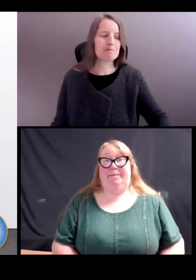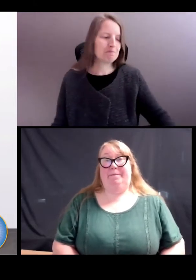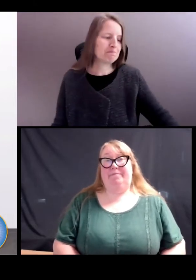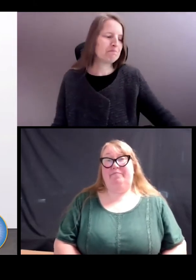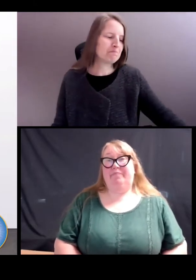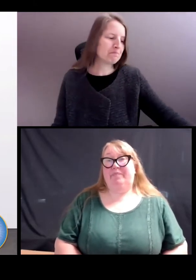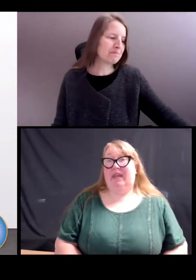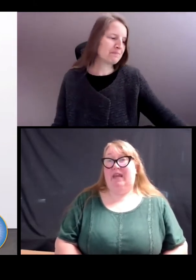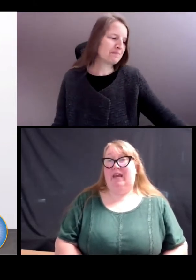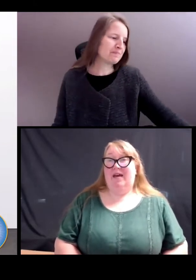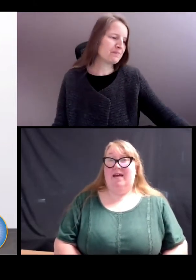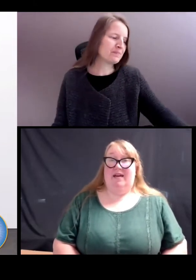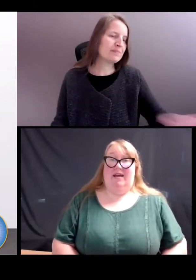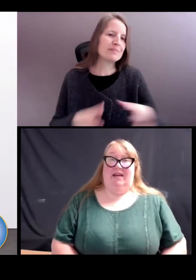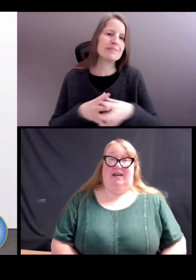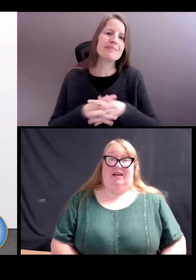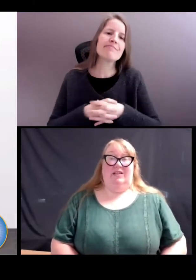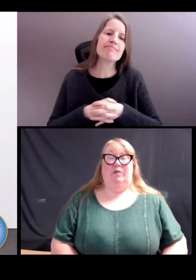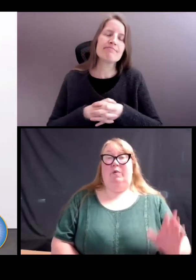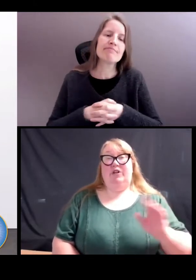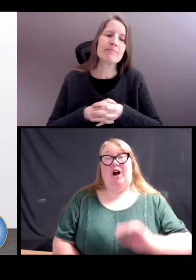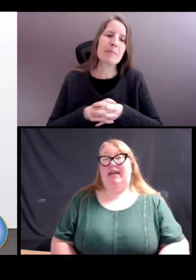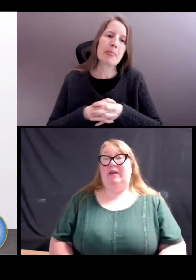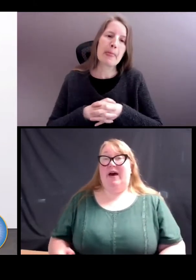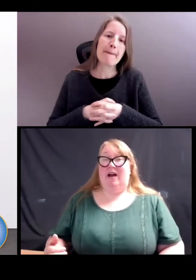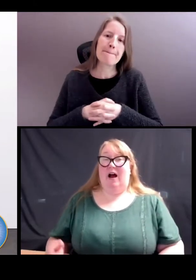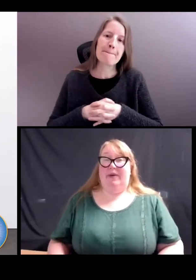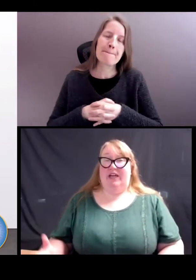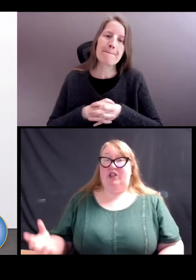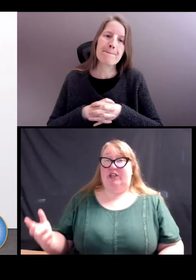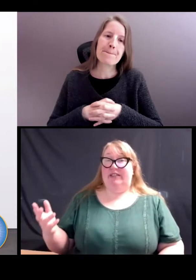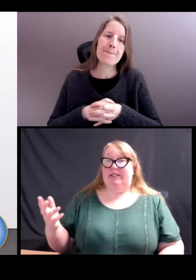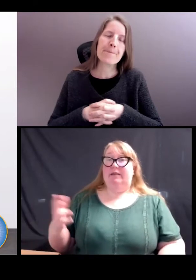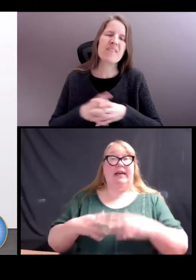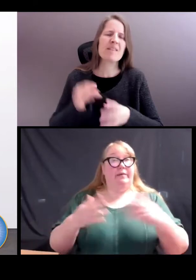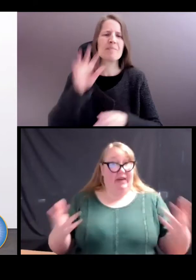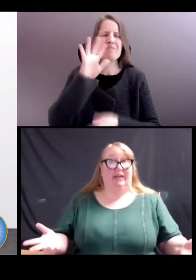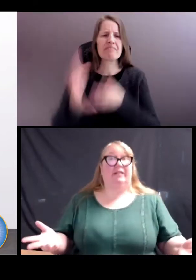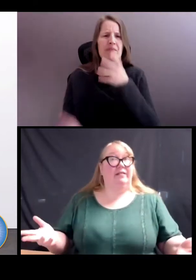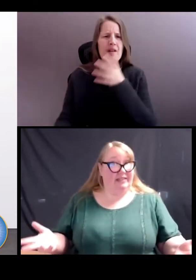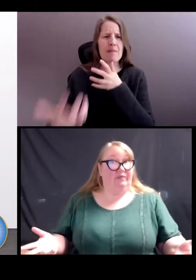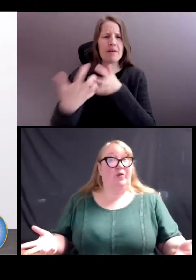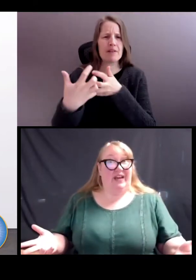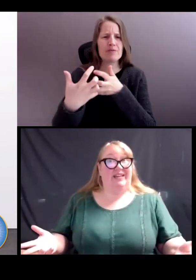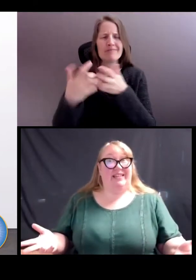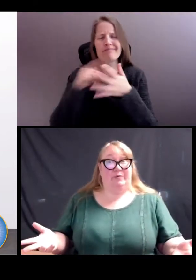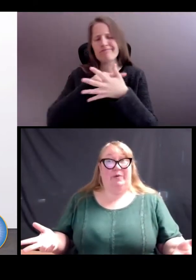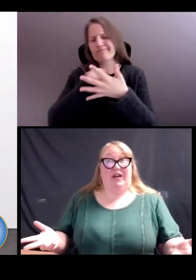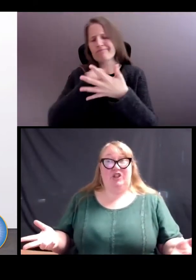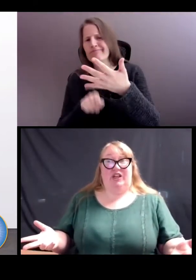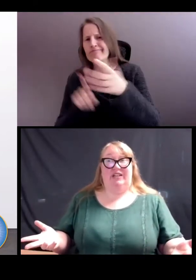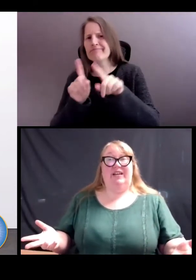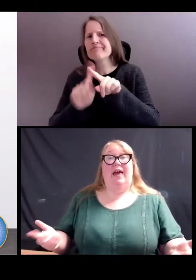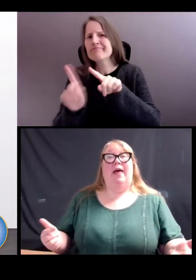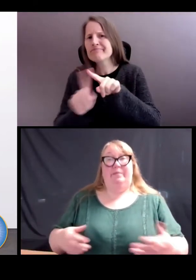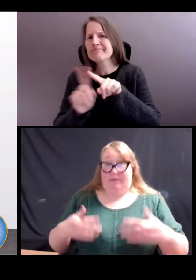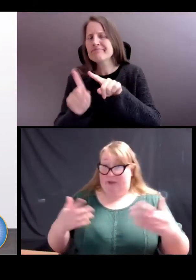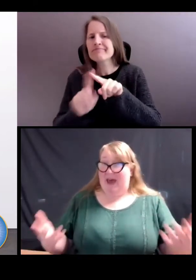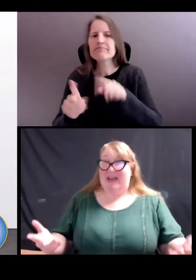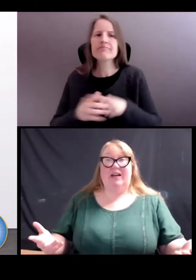When we are talking about accommodations it can mean several things as we mentioned, depending